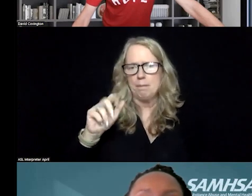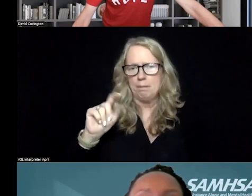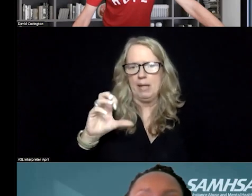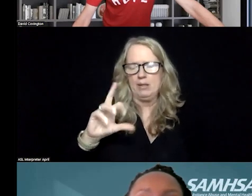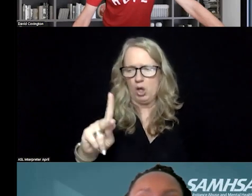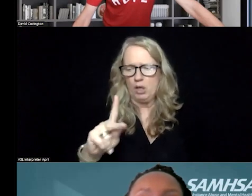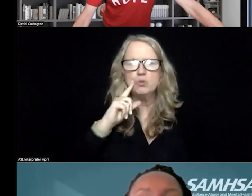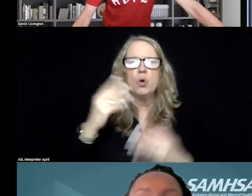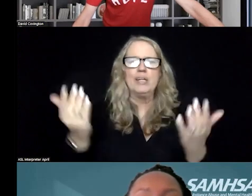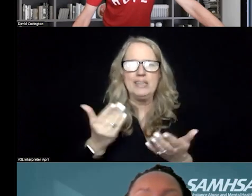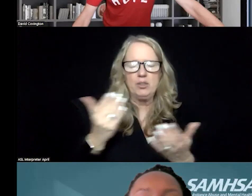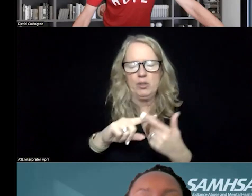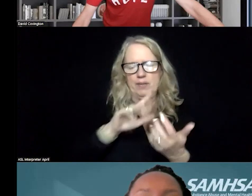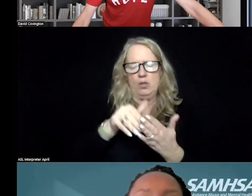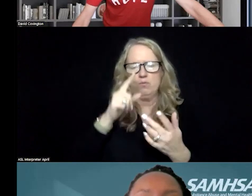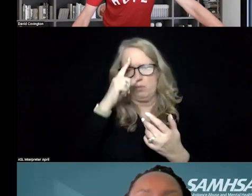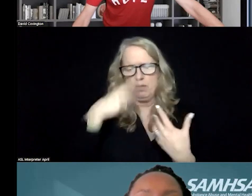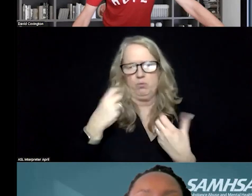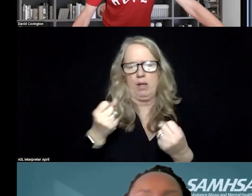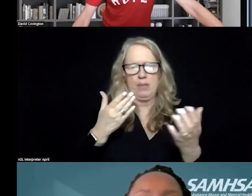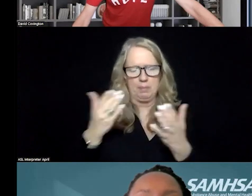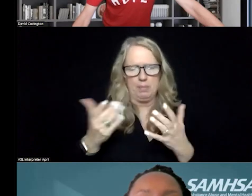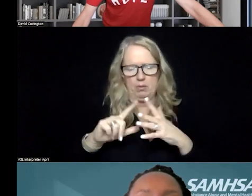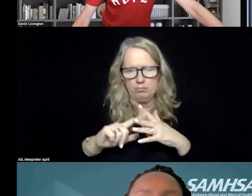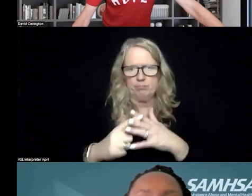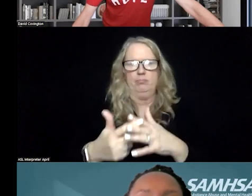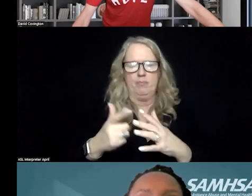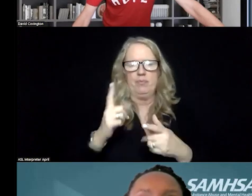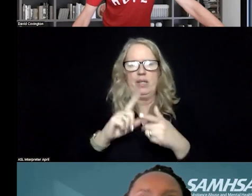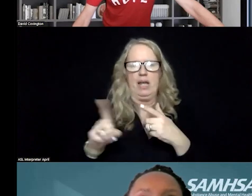FOR MENTAL HEALTH SERVICES ARE EMBARKING A SITE THAT THE ACADEMY